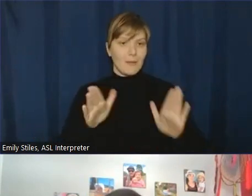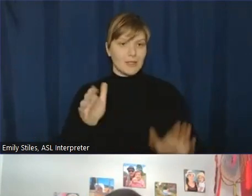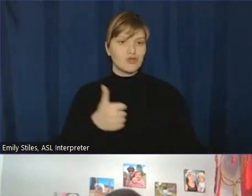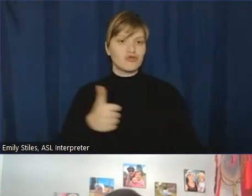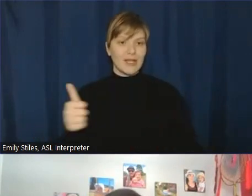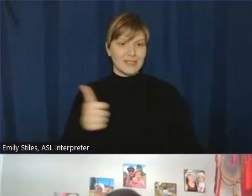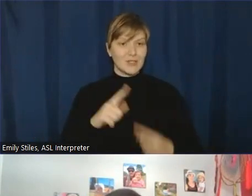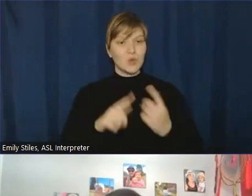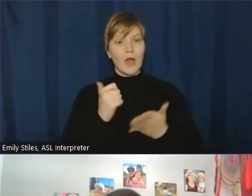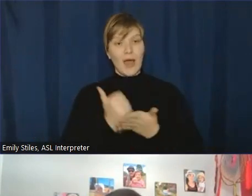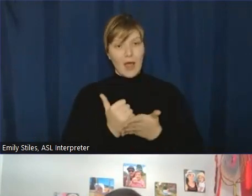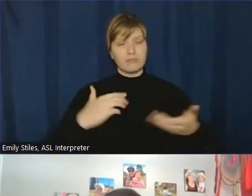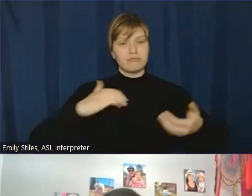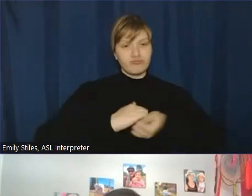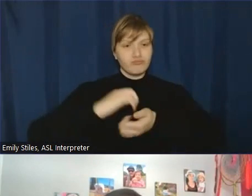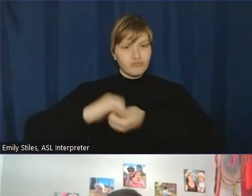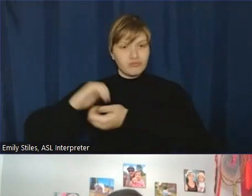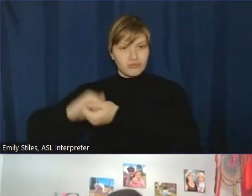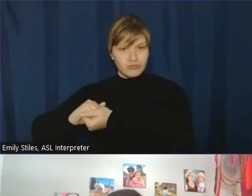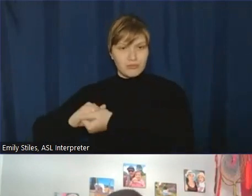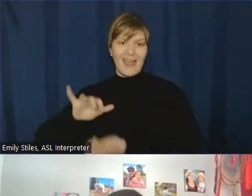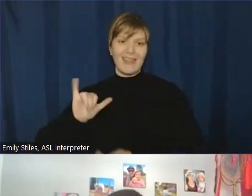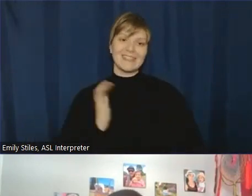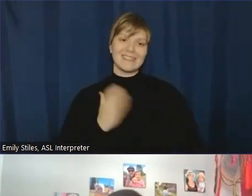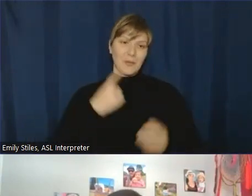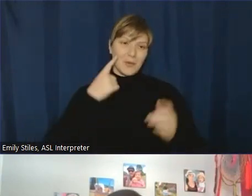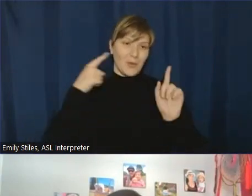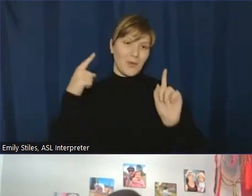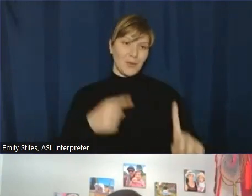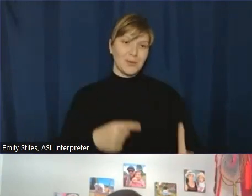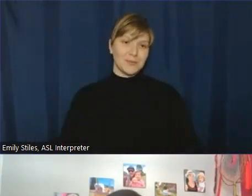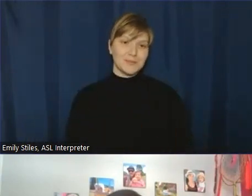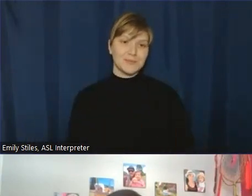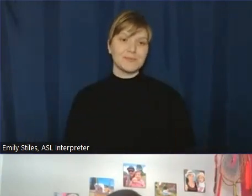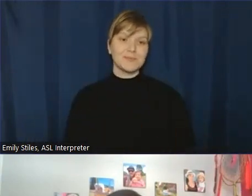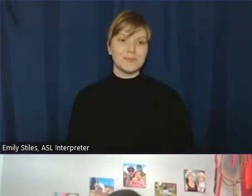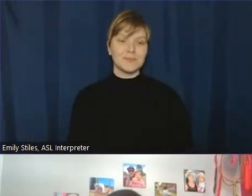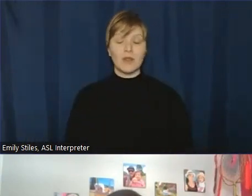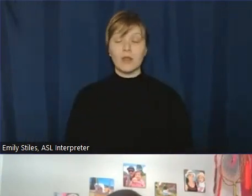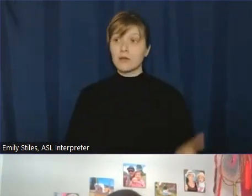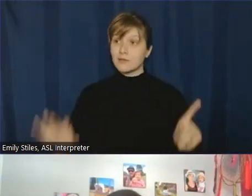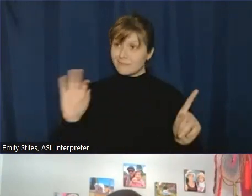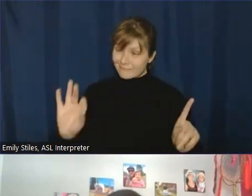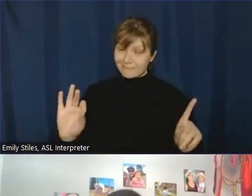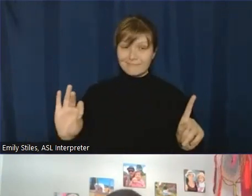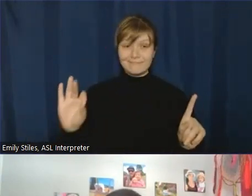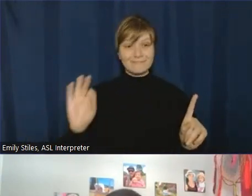the purpose of the partnership tool. LORI GERHARD: Terrific. They are also